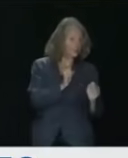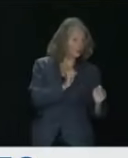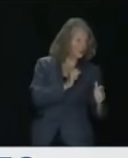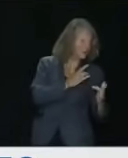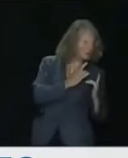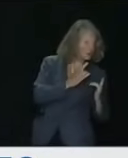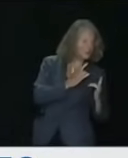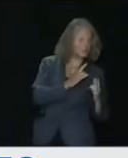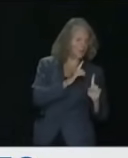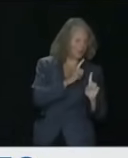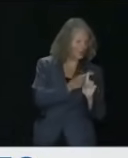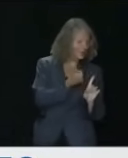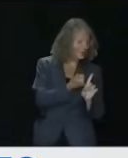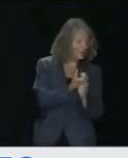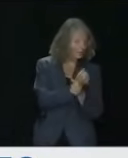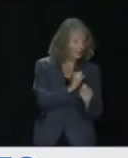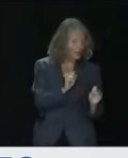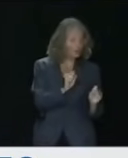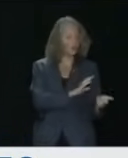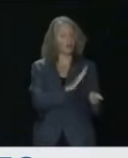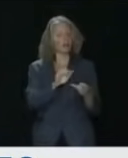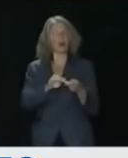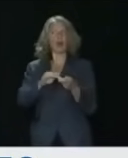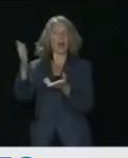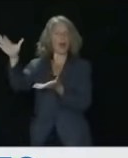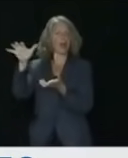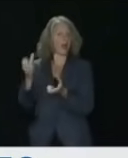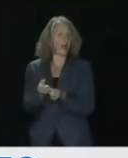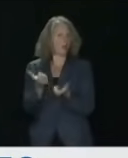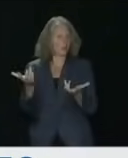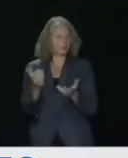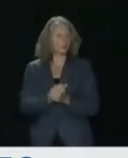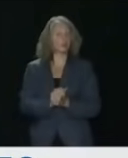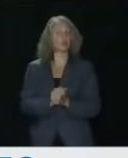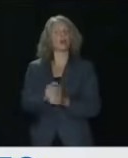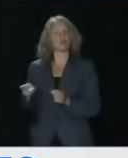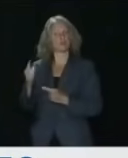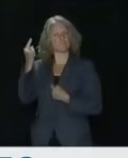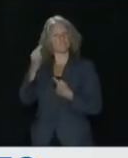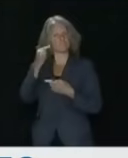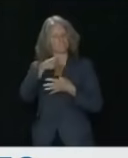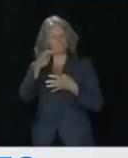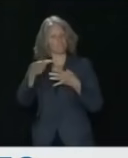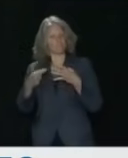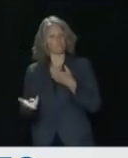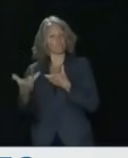FACTORS TO FROM SAFETY CONCERNS